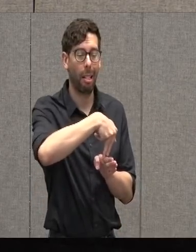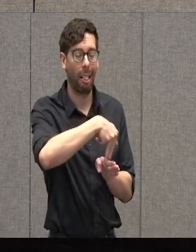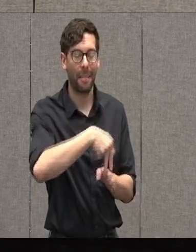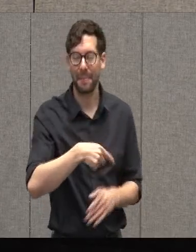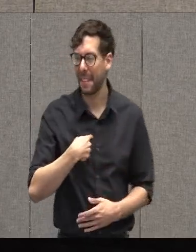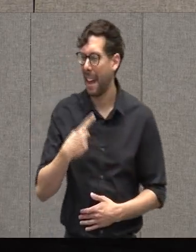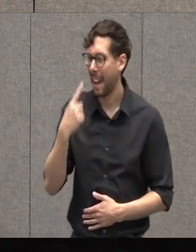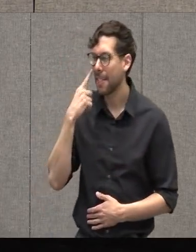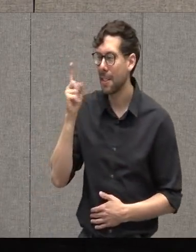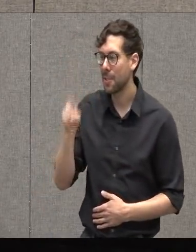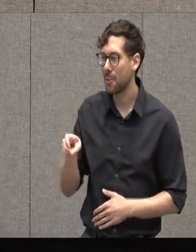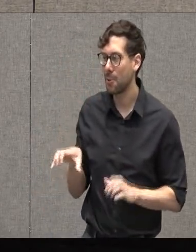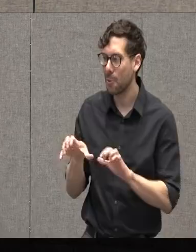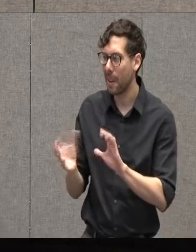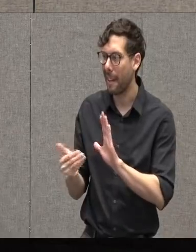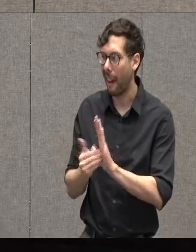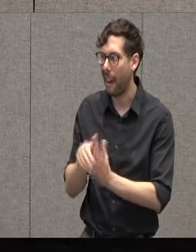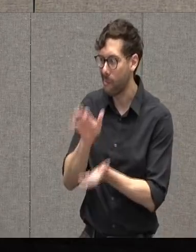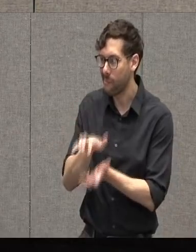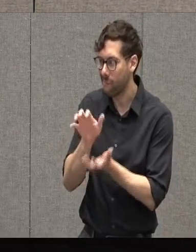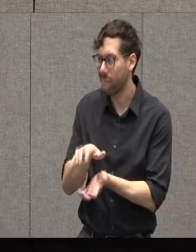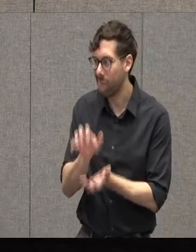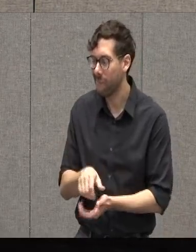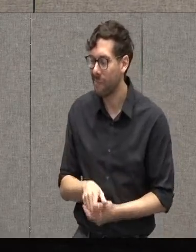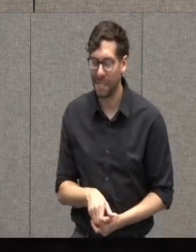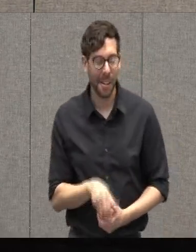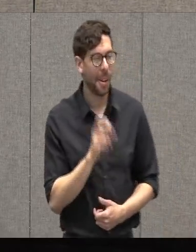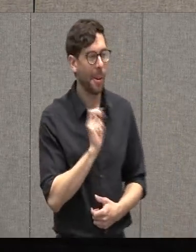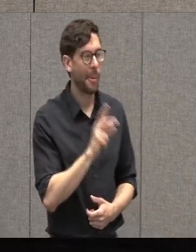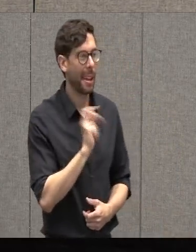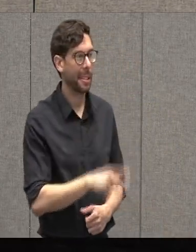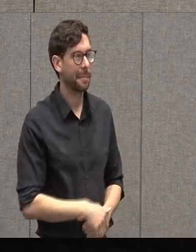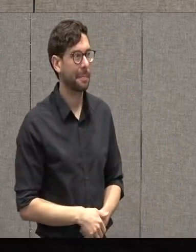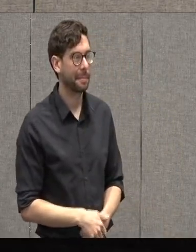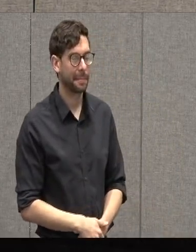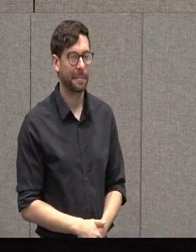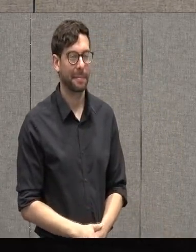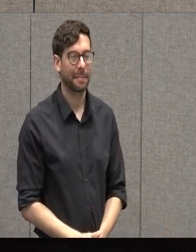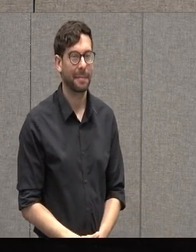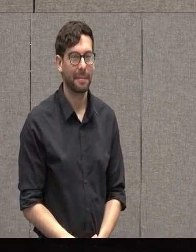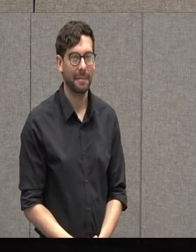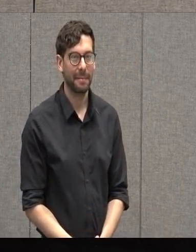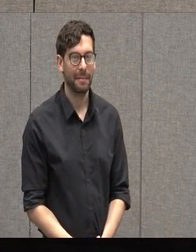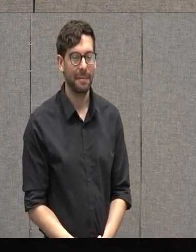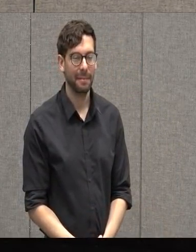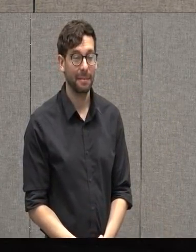Re-bounce it, all right. (foil balls rattling) Here we go.